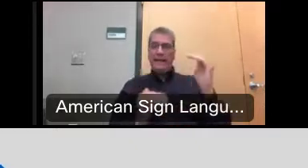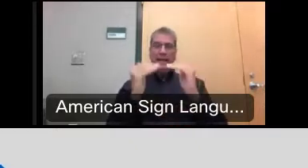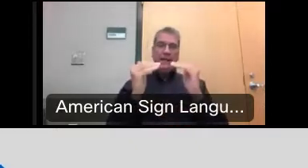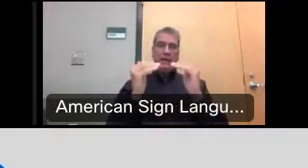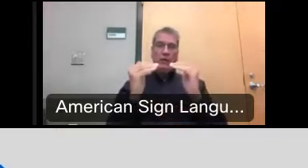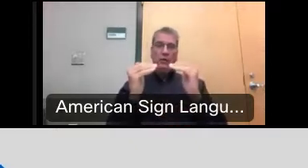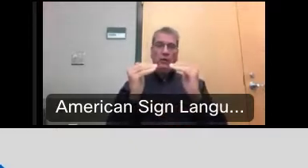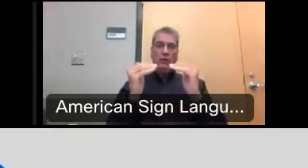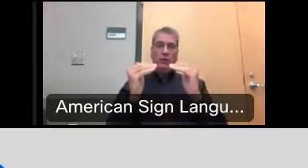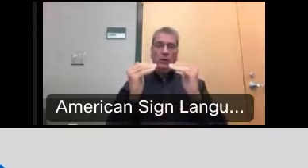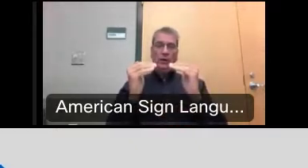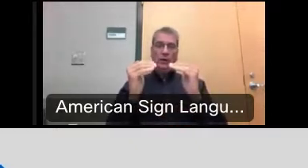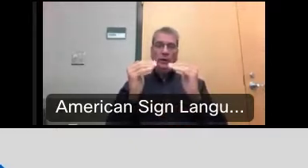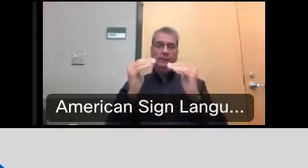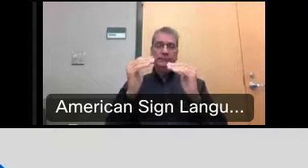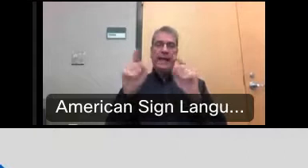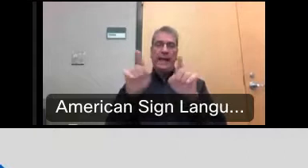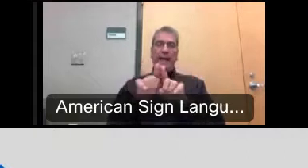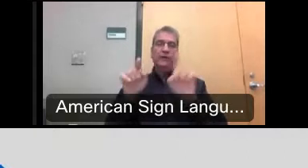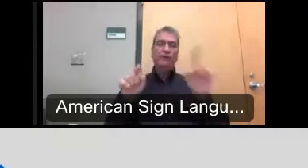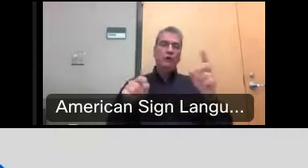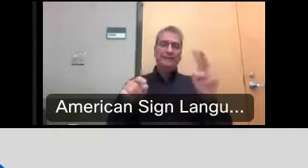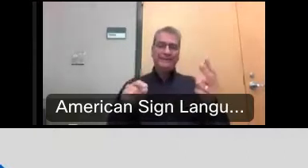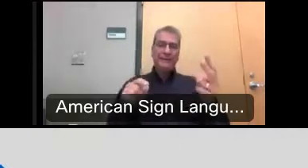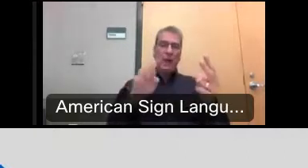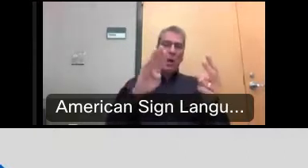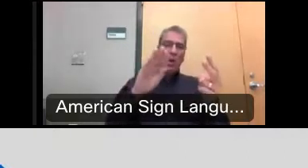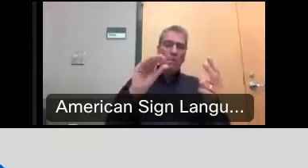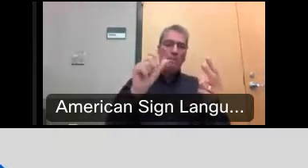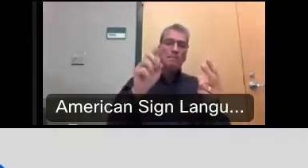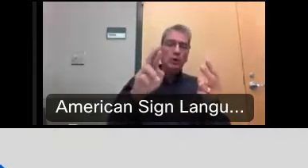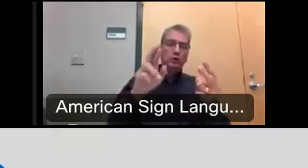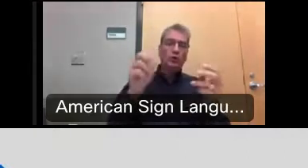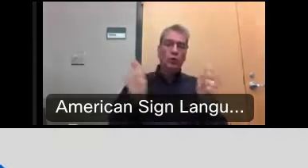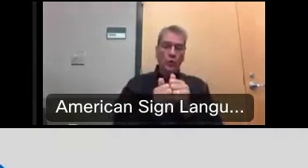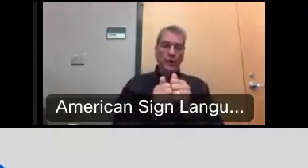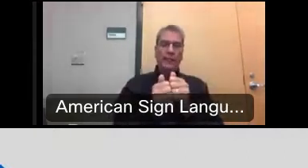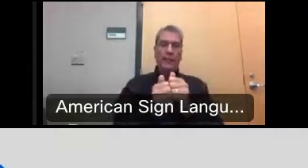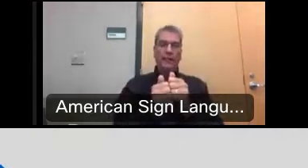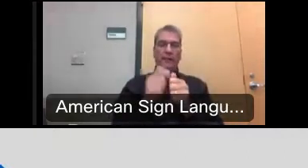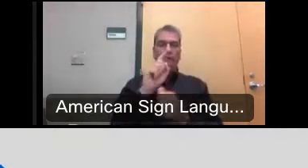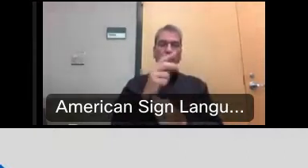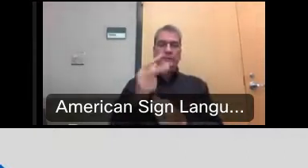And I, I did all of those things, um, and then if you look at the last line there about